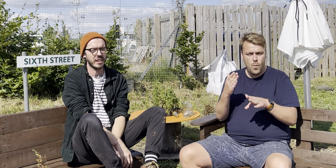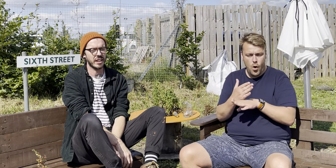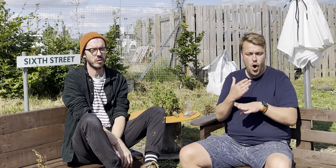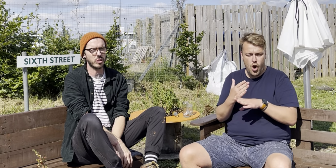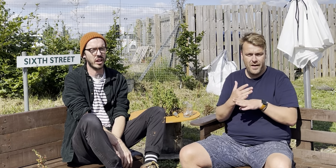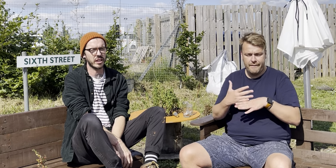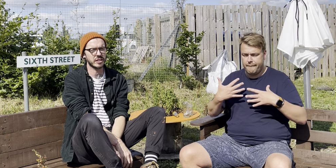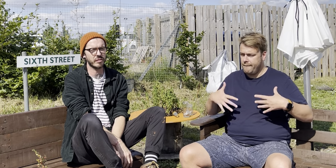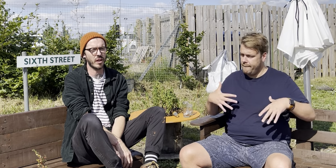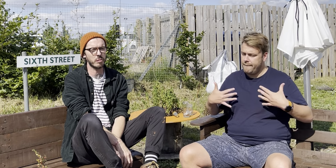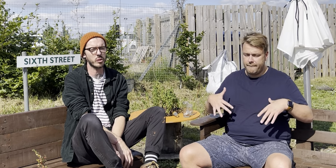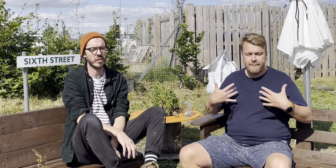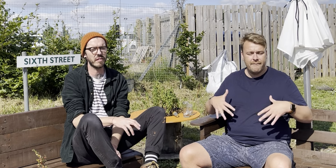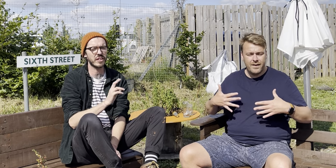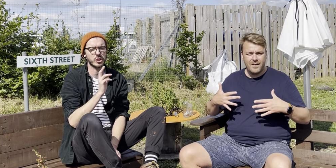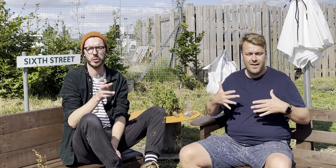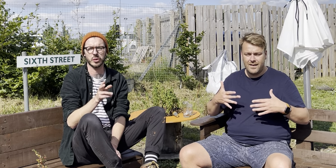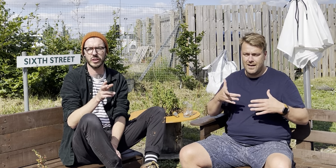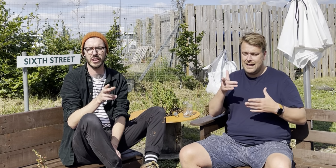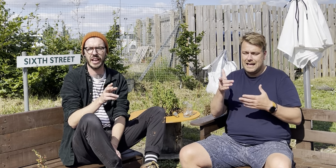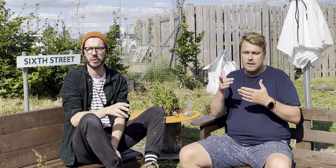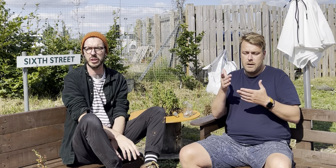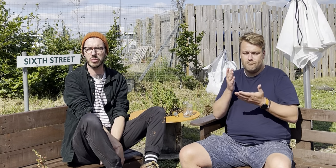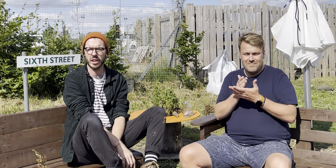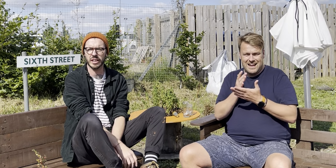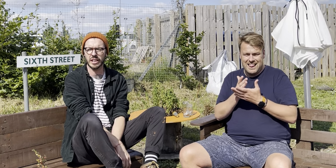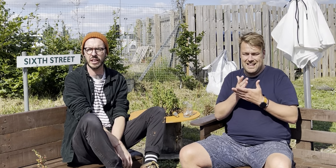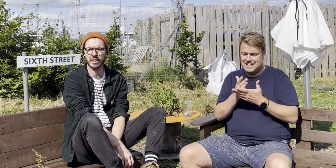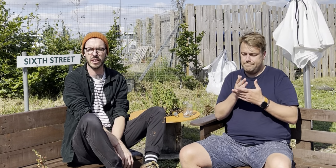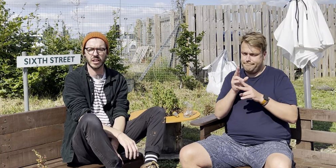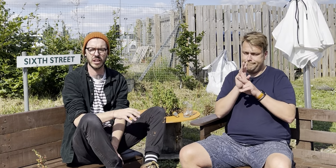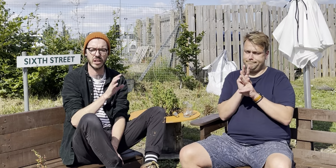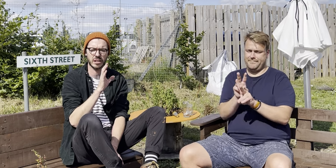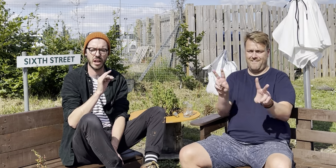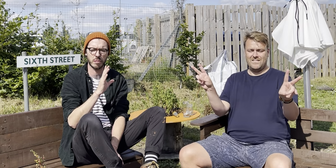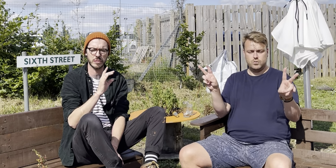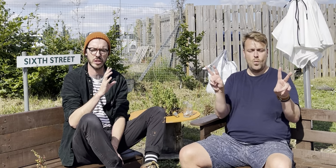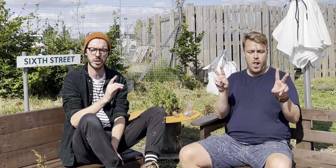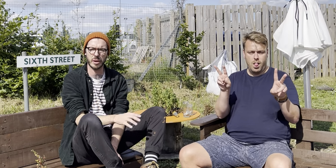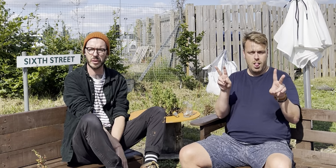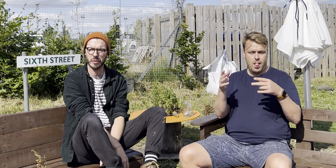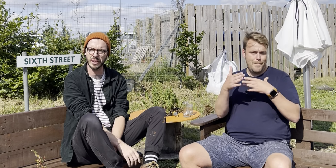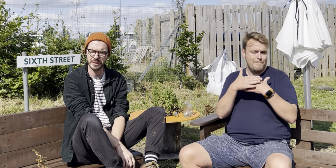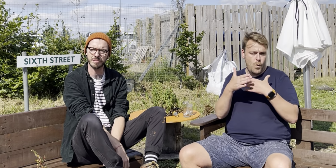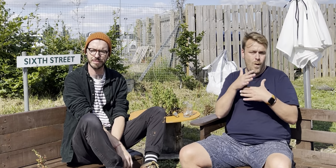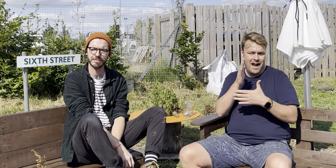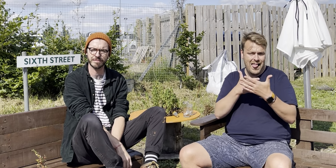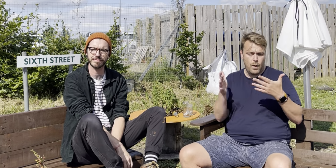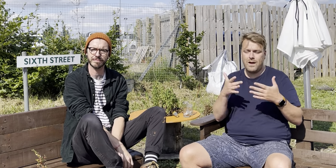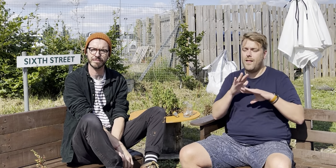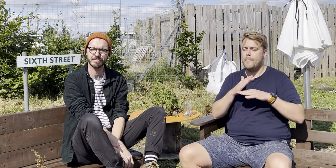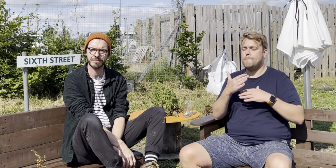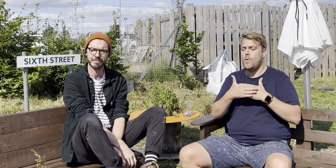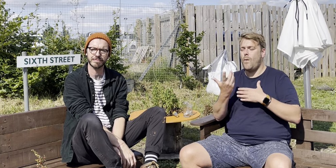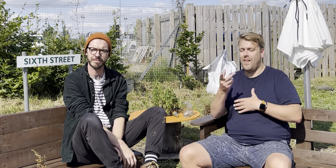that relies far more on the visual language rather than the spoken word that's great thank you